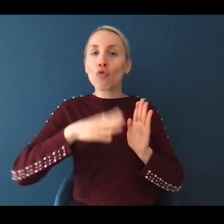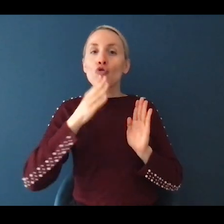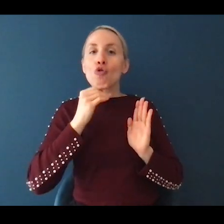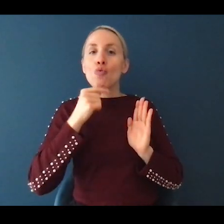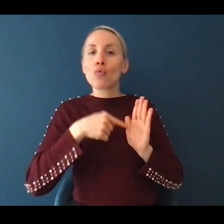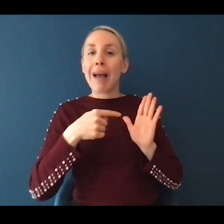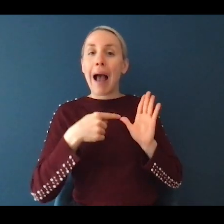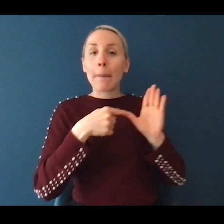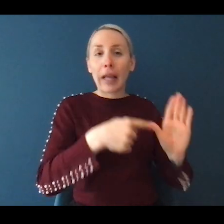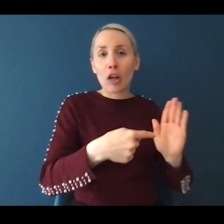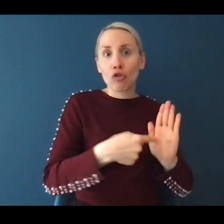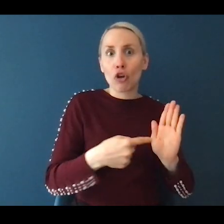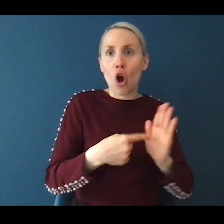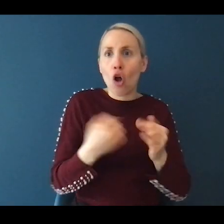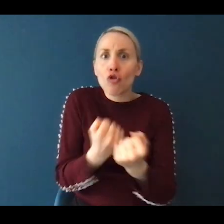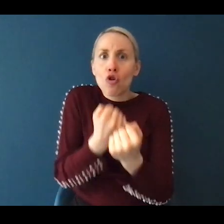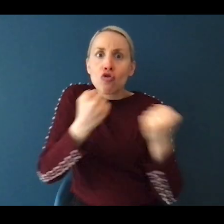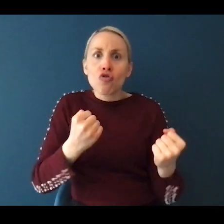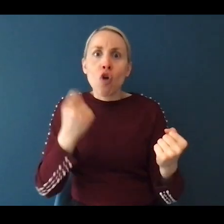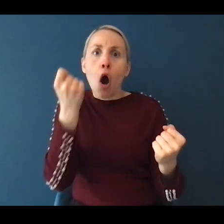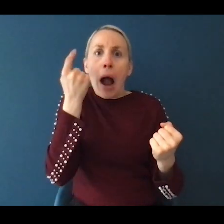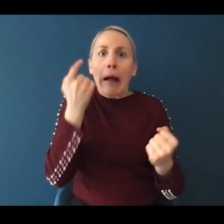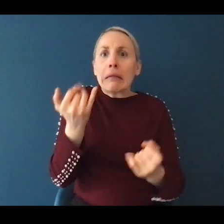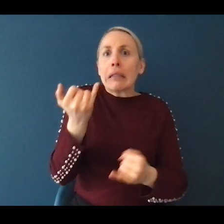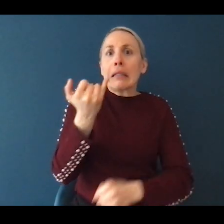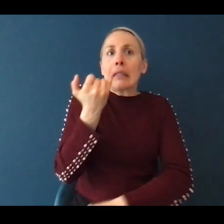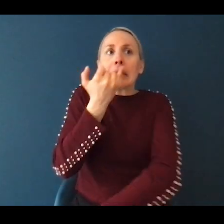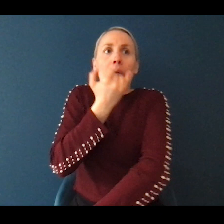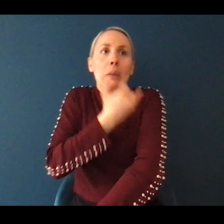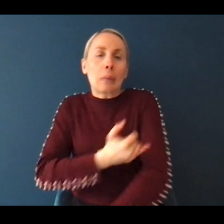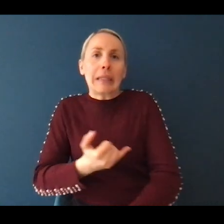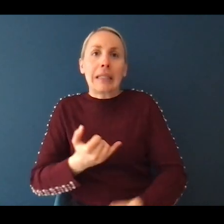say a little bit about that because I think you've touched on that it was that for you